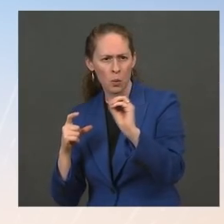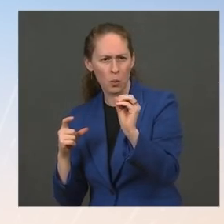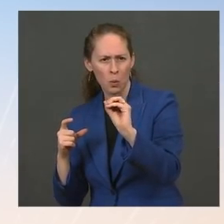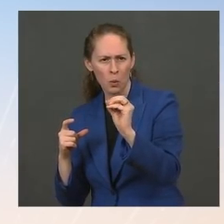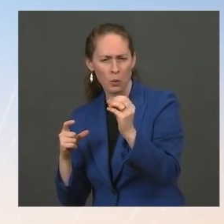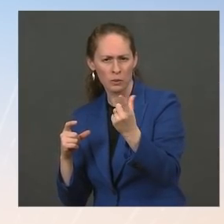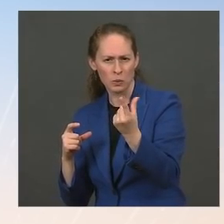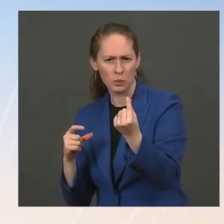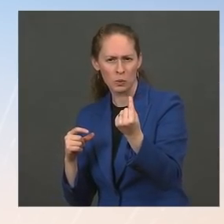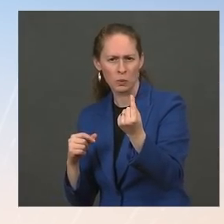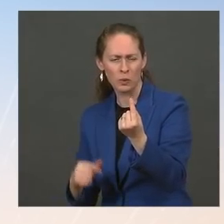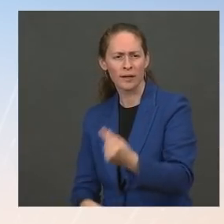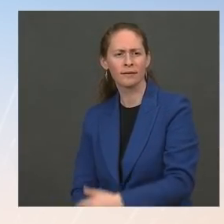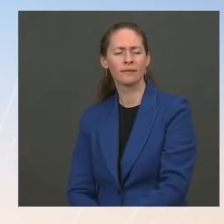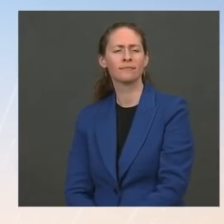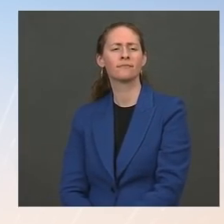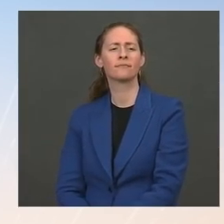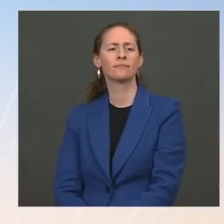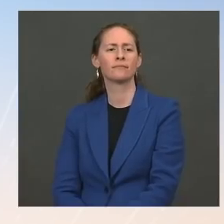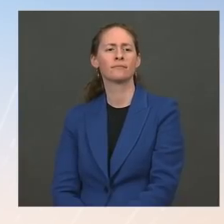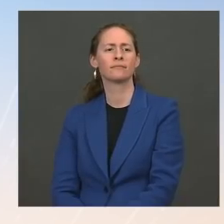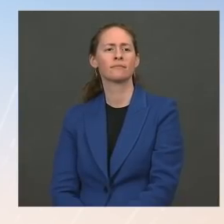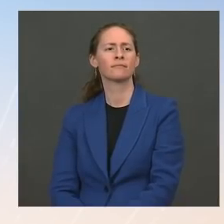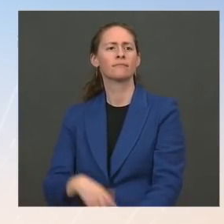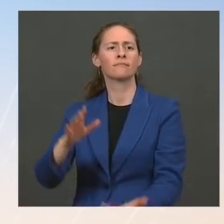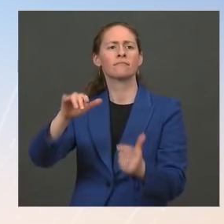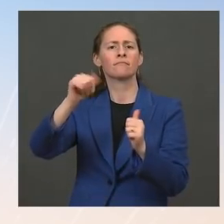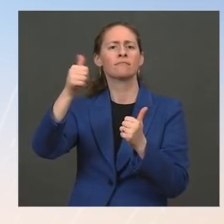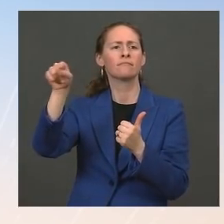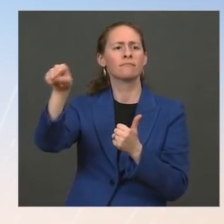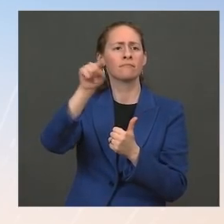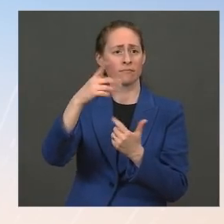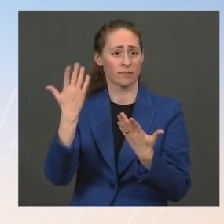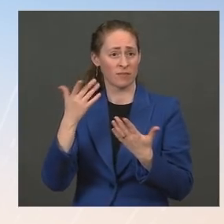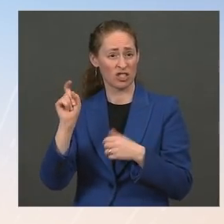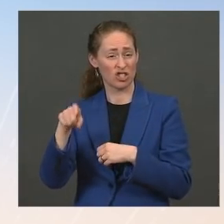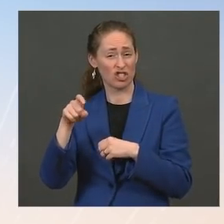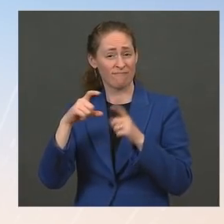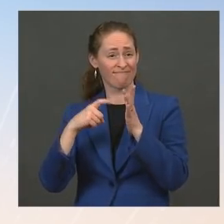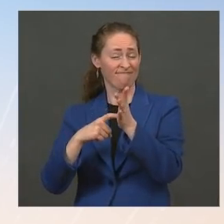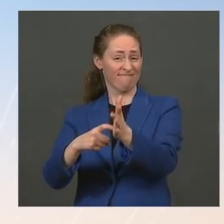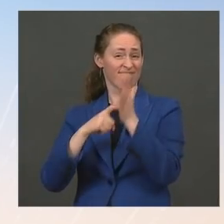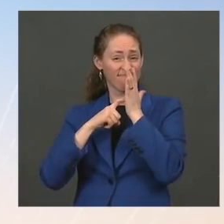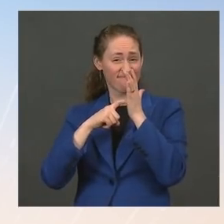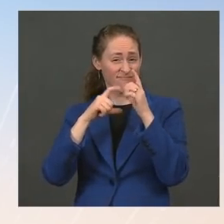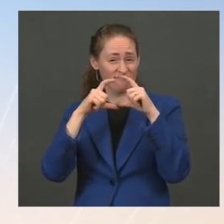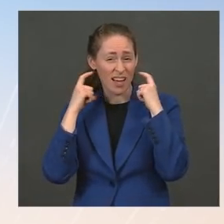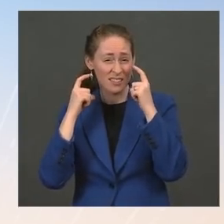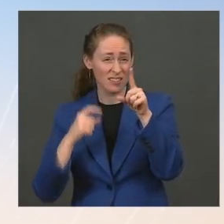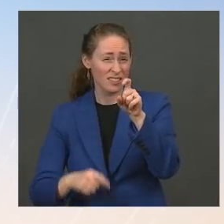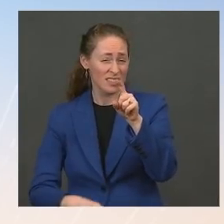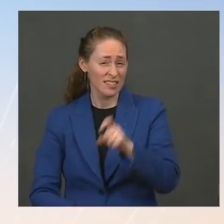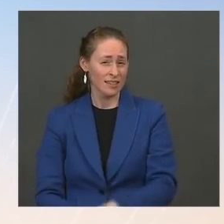to where they were with the mask mandates? Ms. Psaki: Well, nothing -- it has not changed. The guidance from the CDC has not changed -- right? -- which the District --